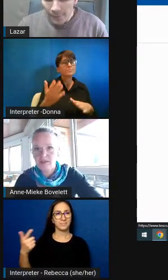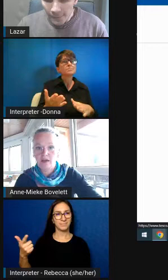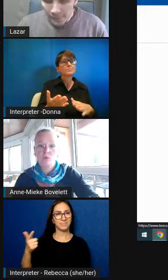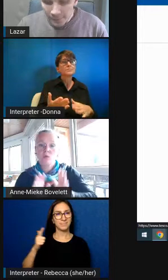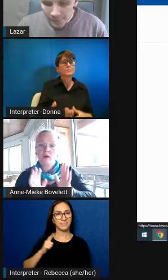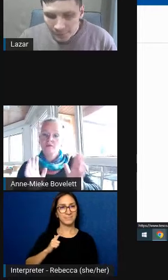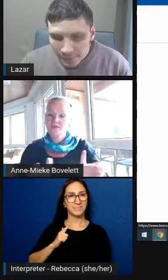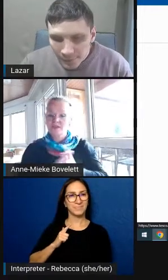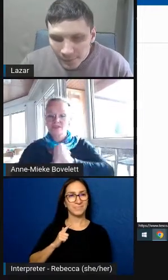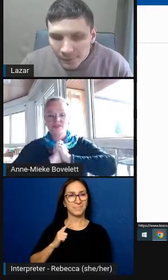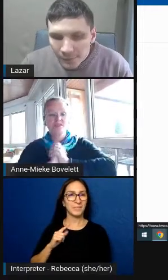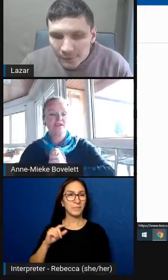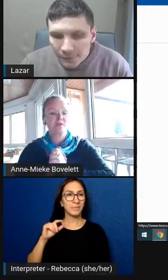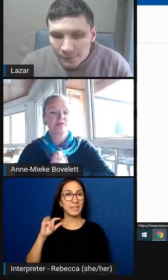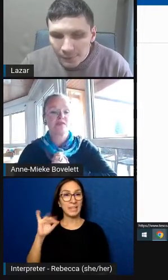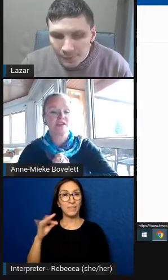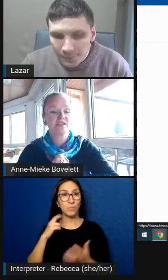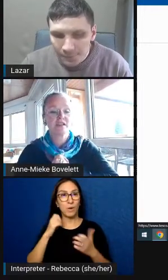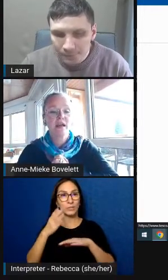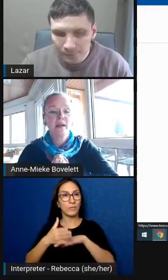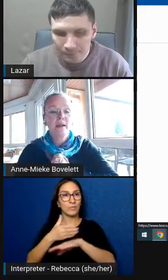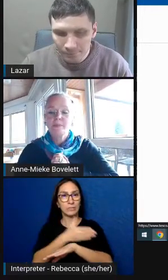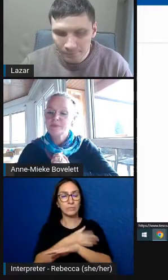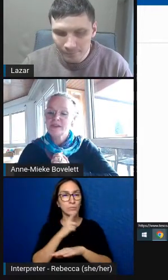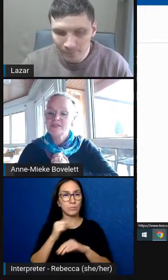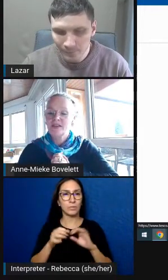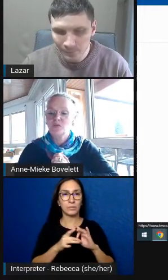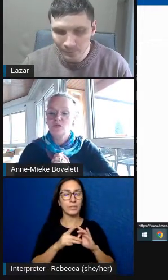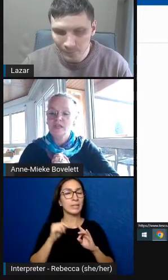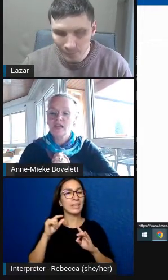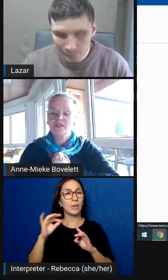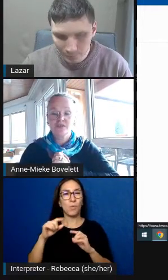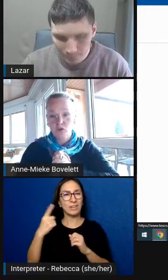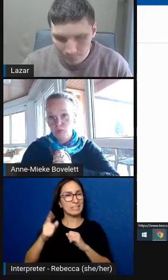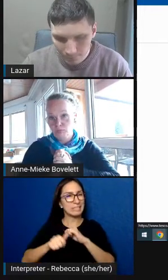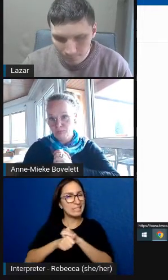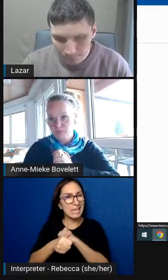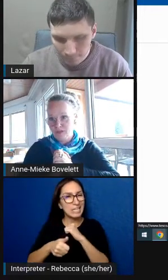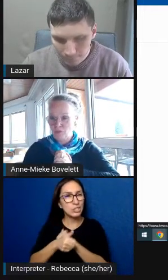Now, one of the dangers in our profession is that we assume